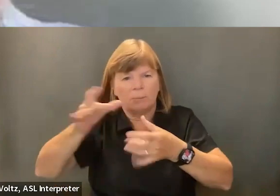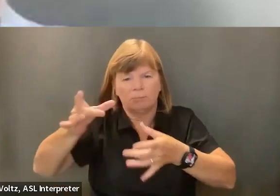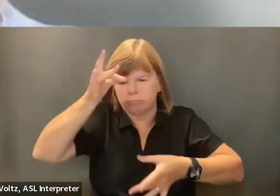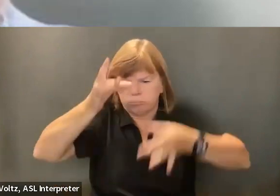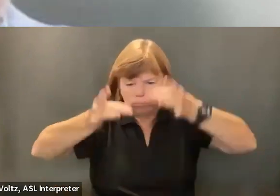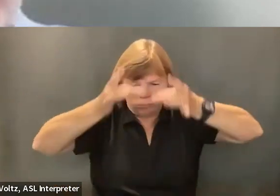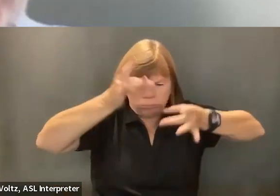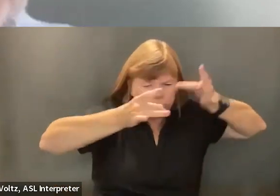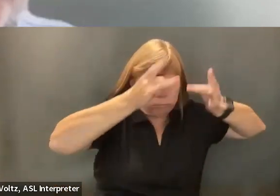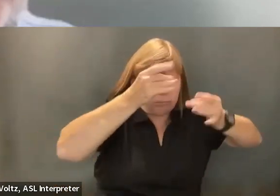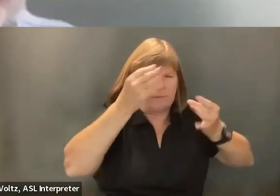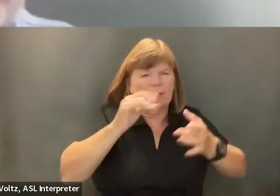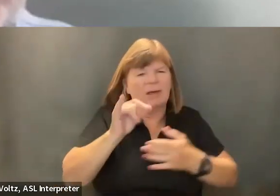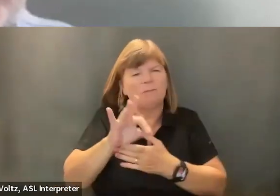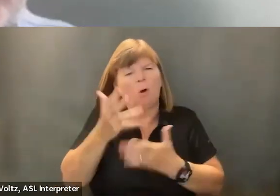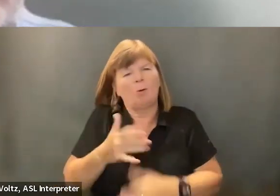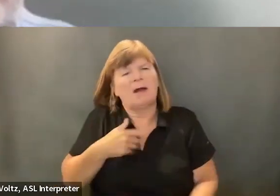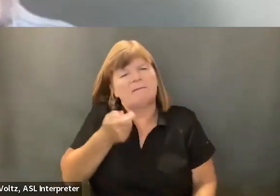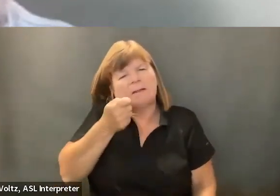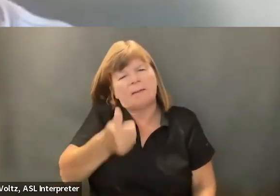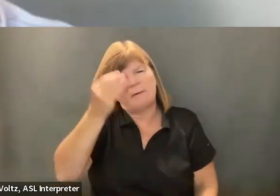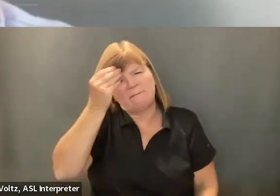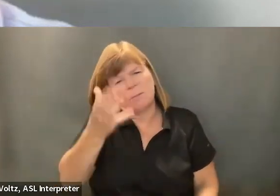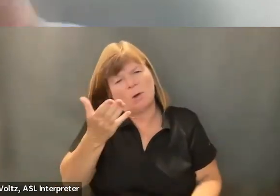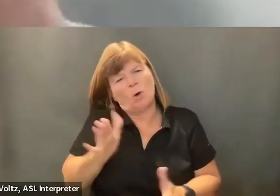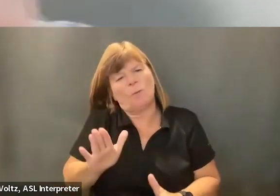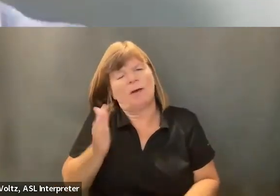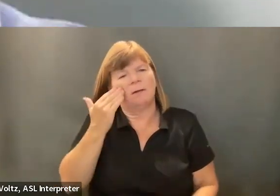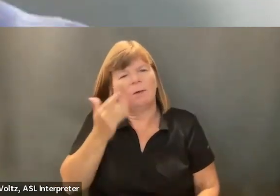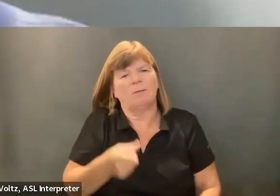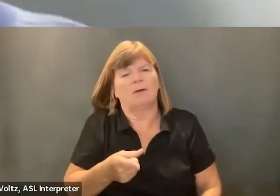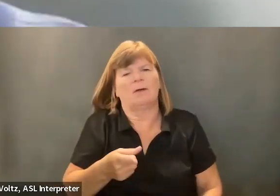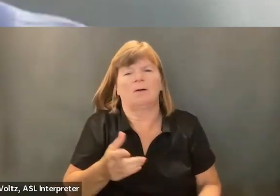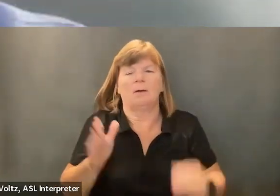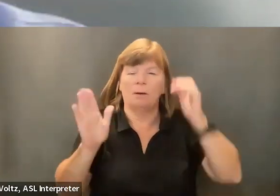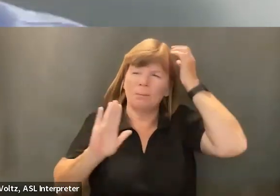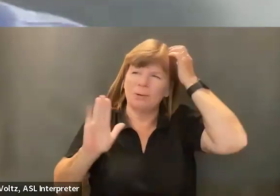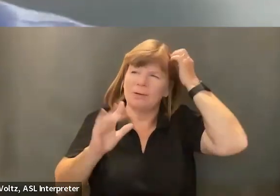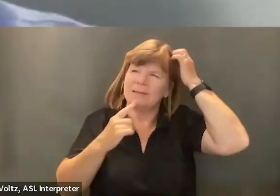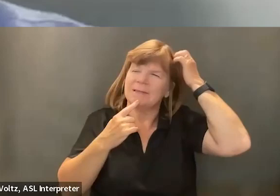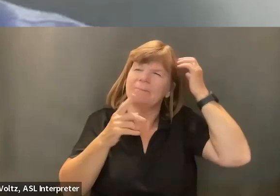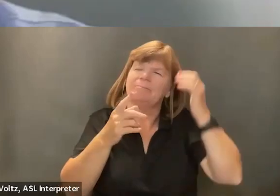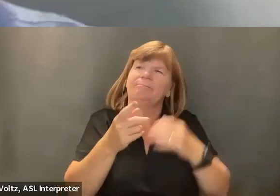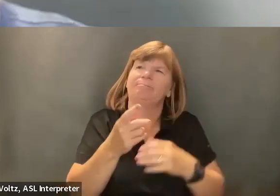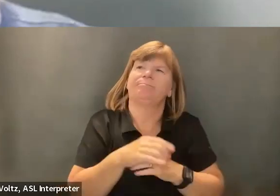already know something about that somebody wants to use the description that knowledge is like